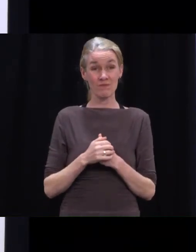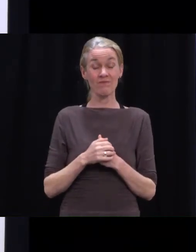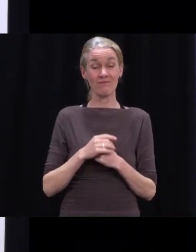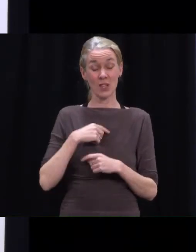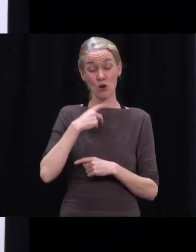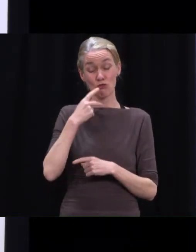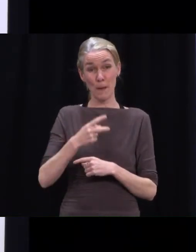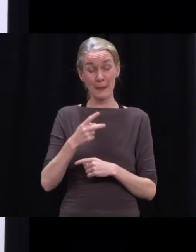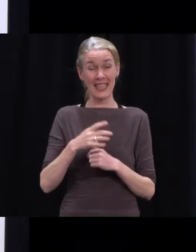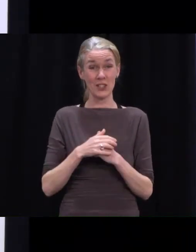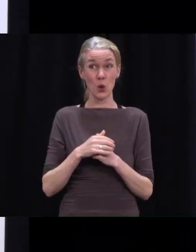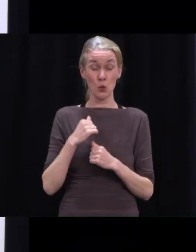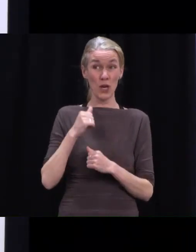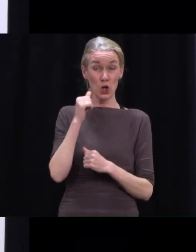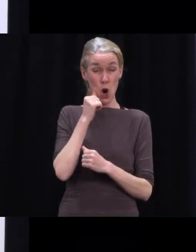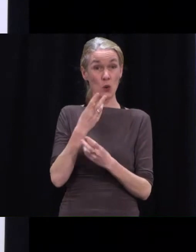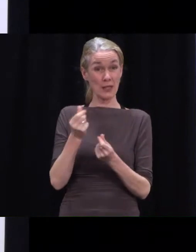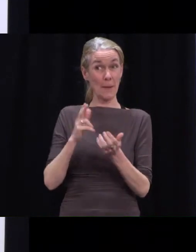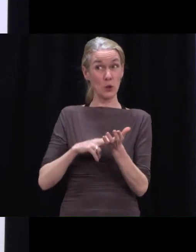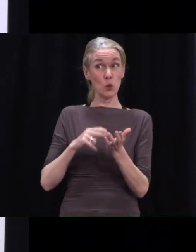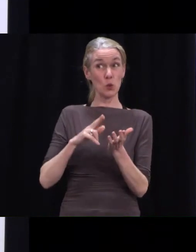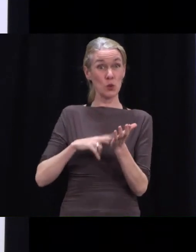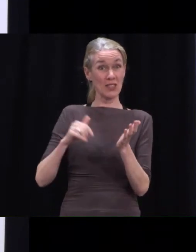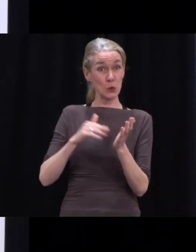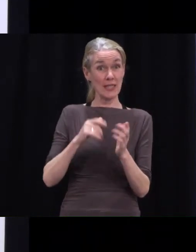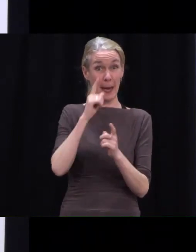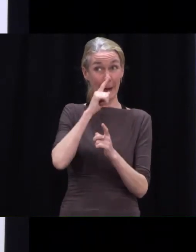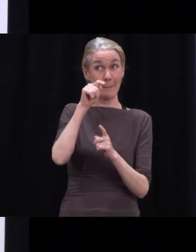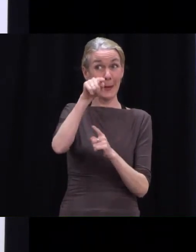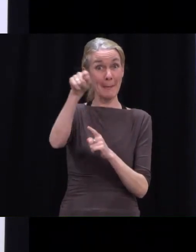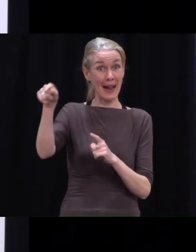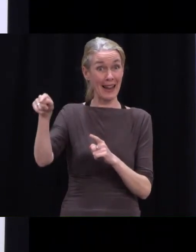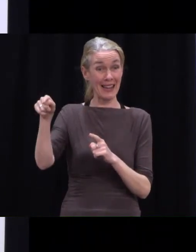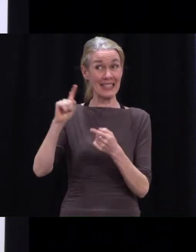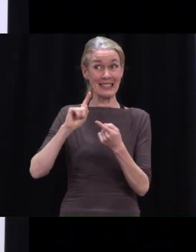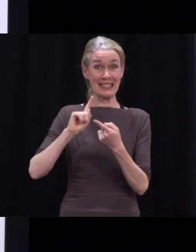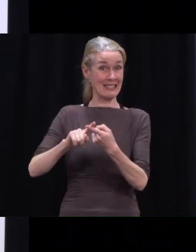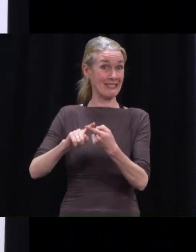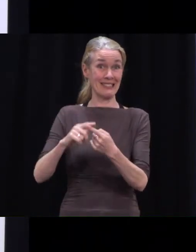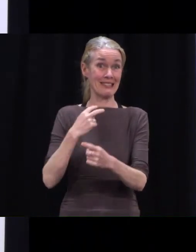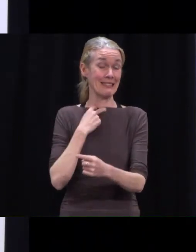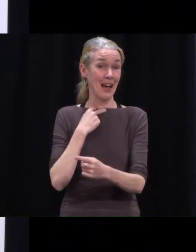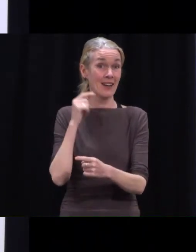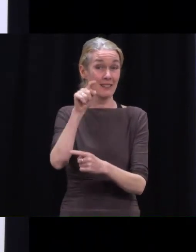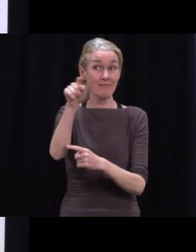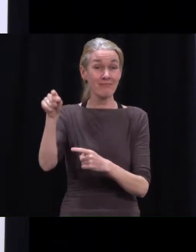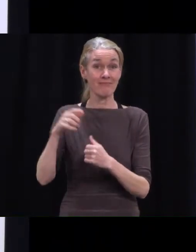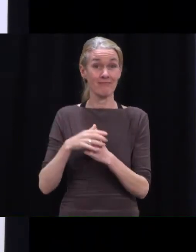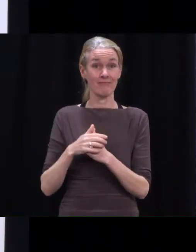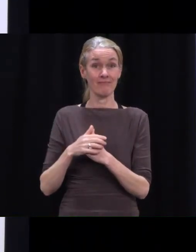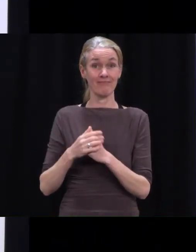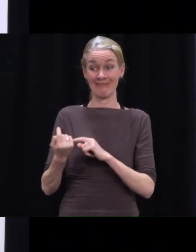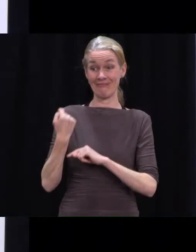say the same thing I did at the time. We know we didn't get everyone out that we wanted to. In fact, I think most countries